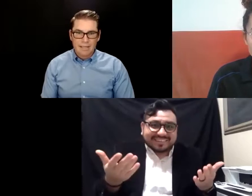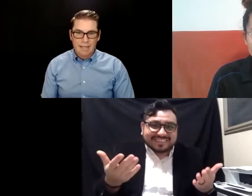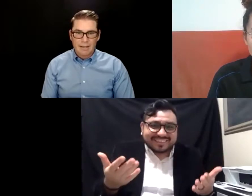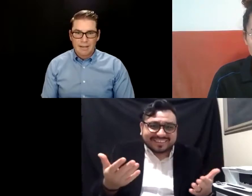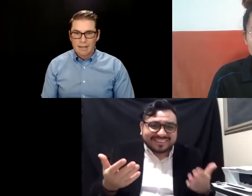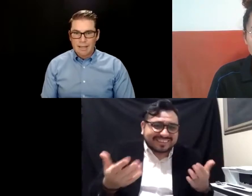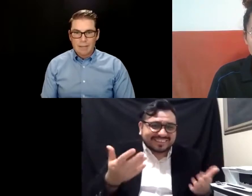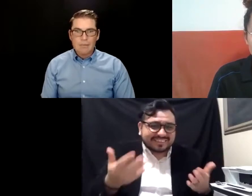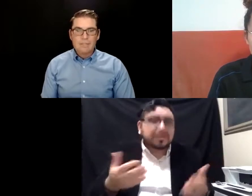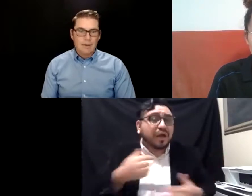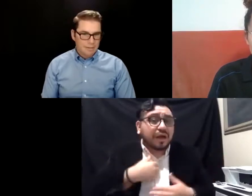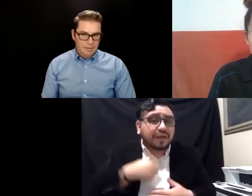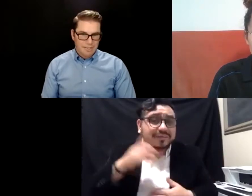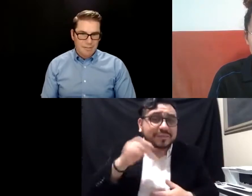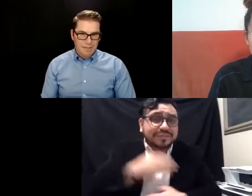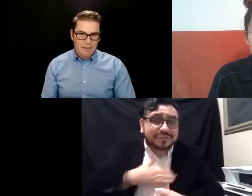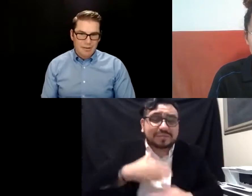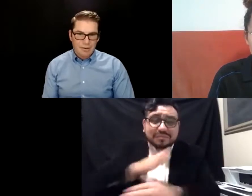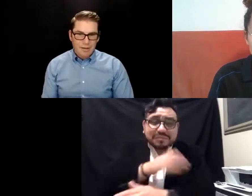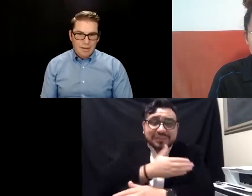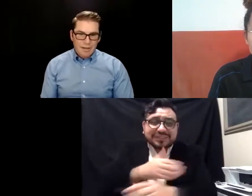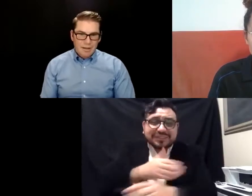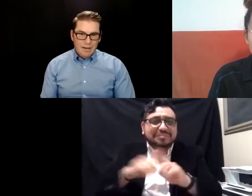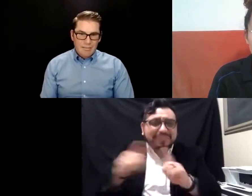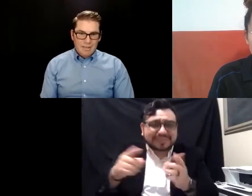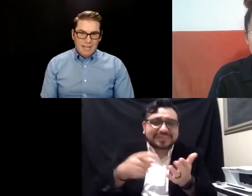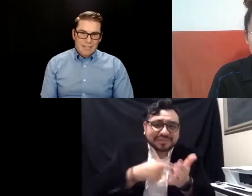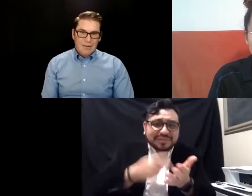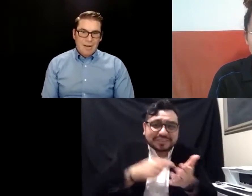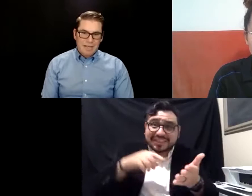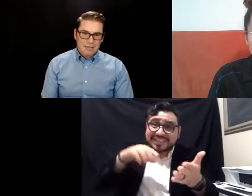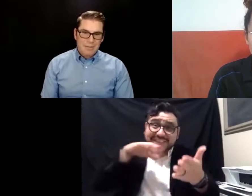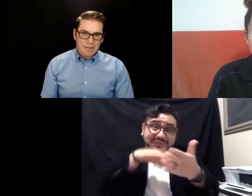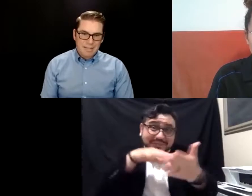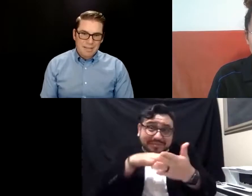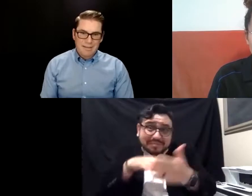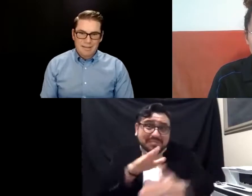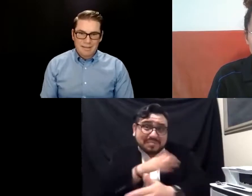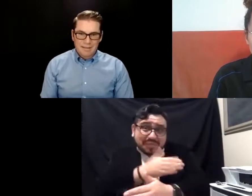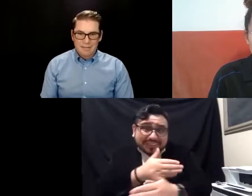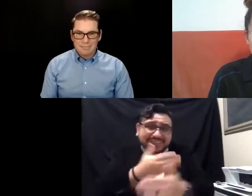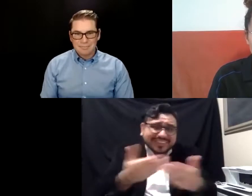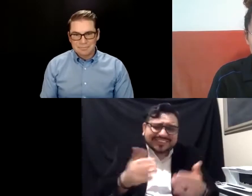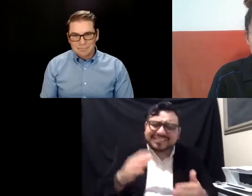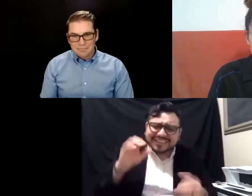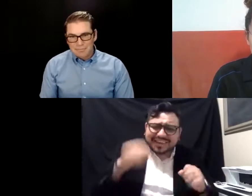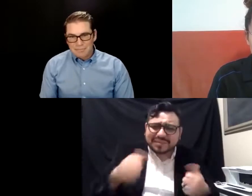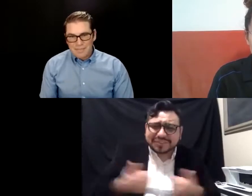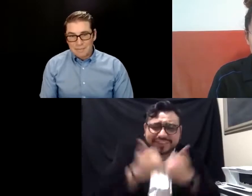like a like a music concert or something. You know. And, sure I enjoy music.